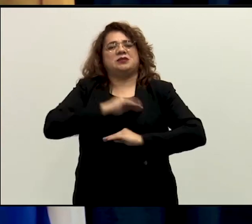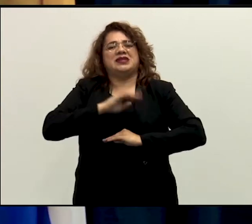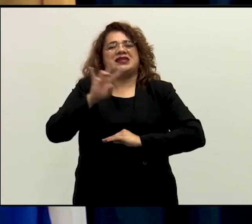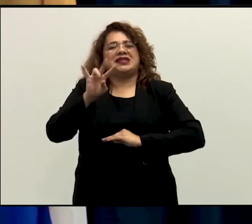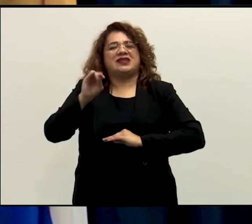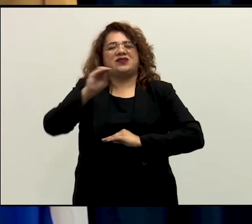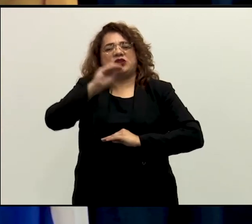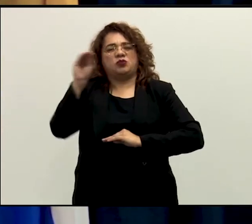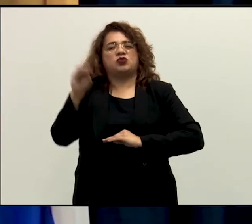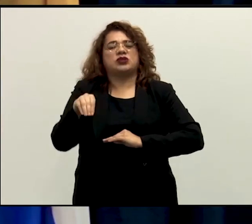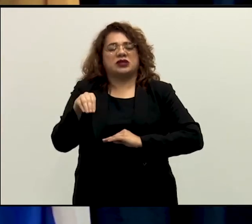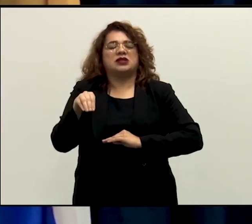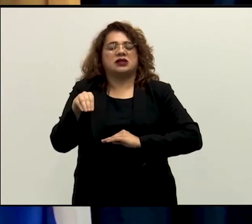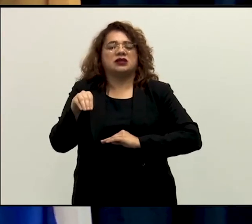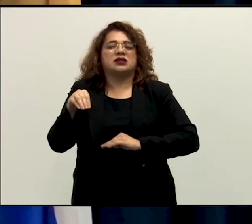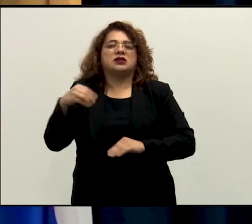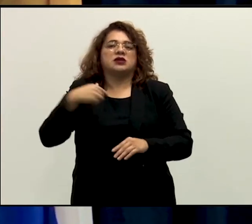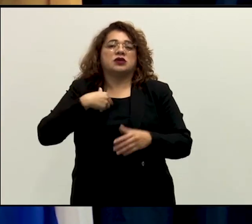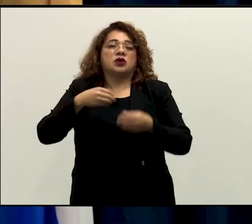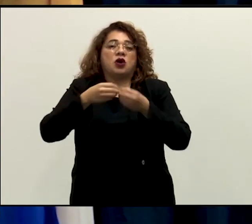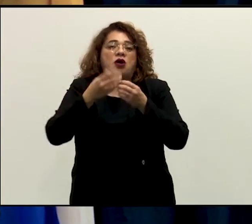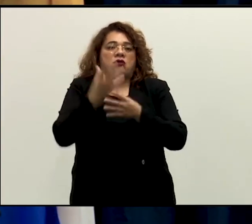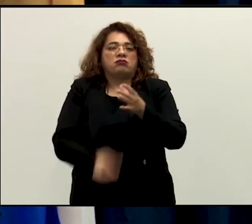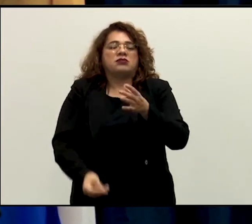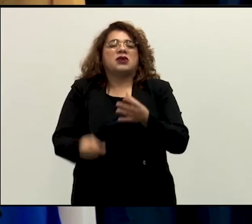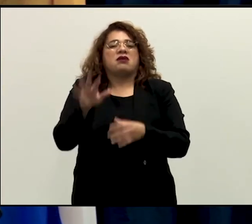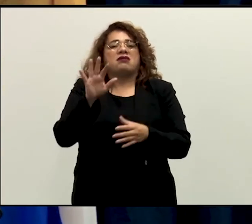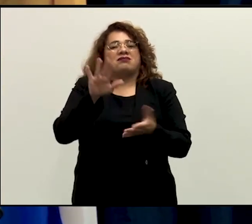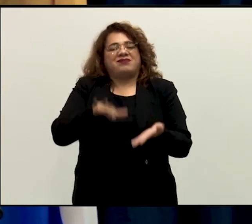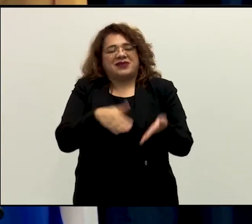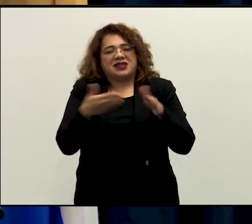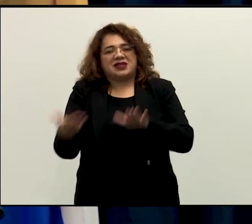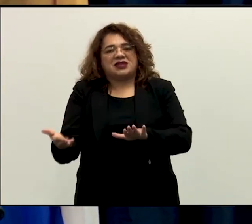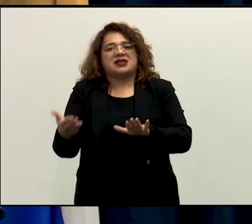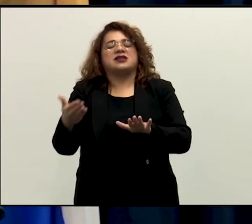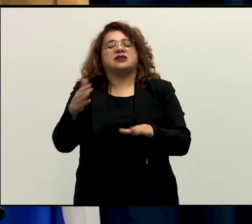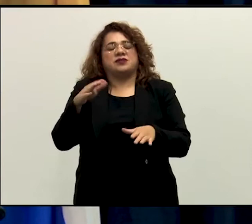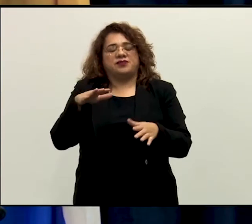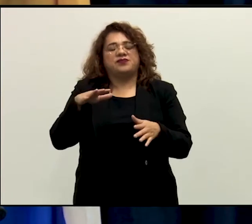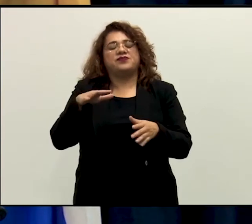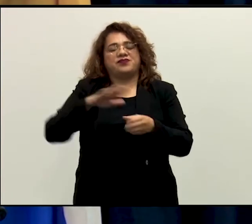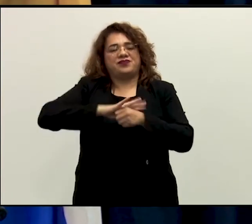We have unfortunately lost 935 residents to the pandemic and I want to thank the Long